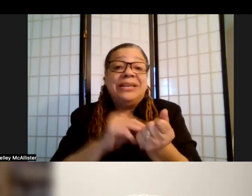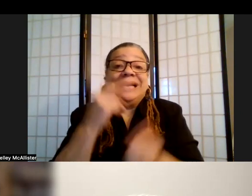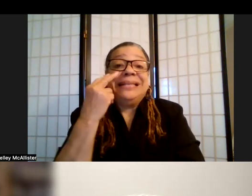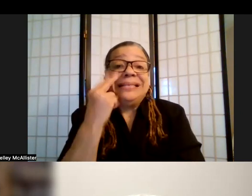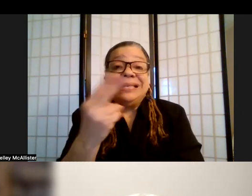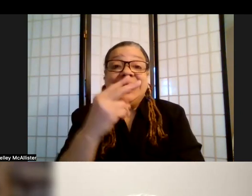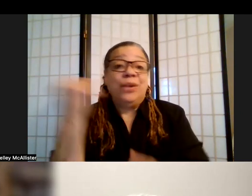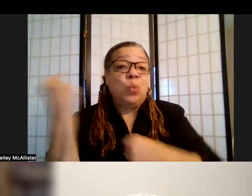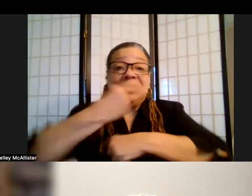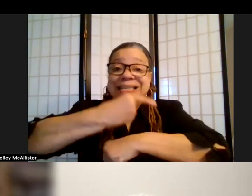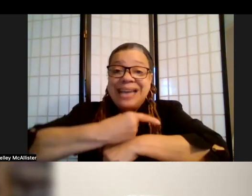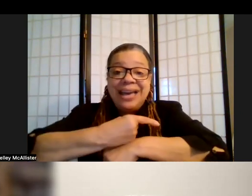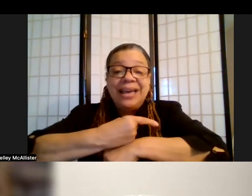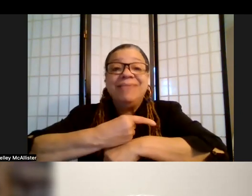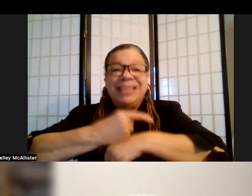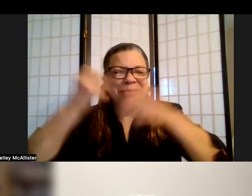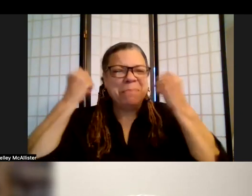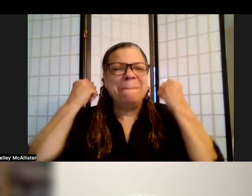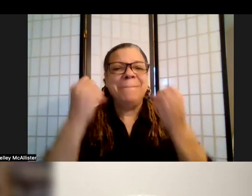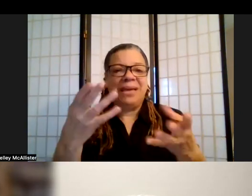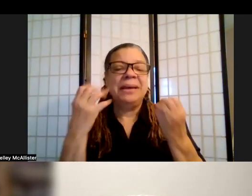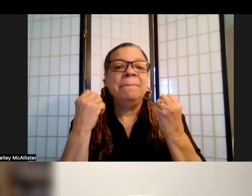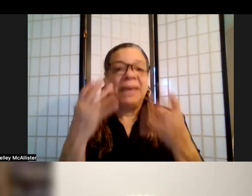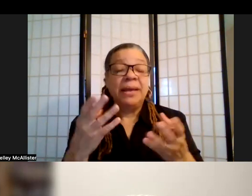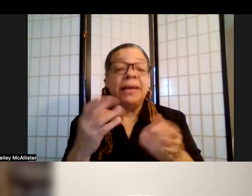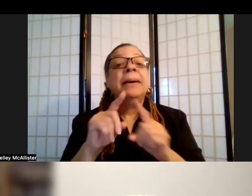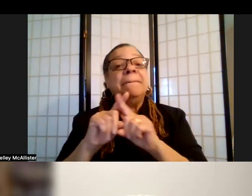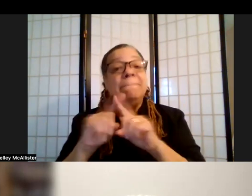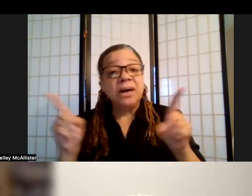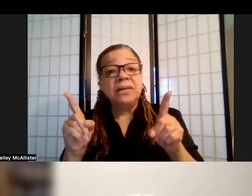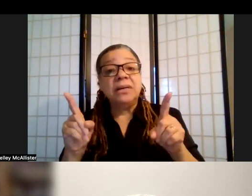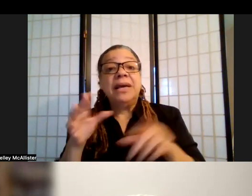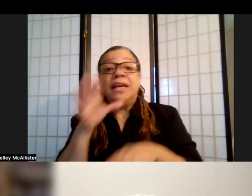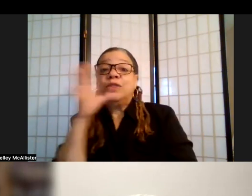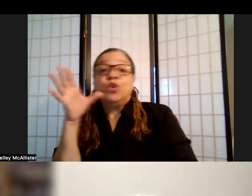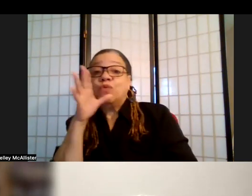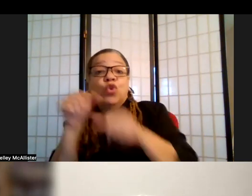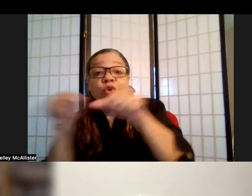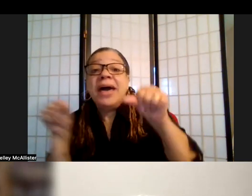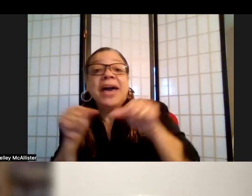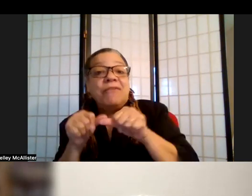city is high, but it is much smaller than one in the rural areas, where the number would be significantly,